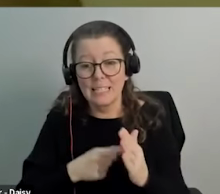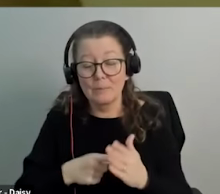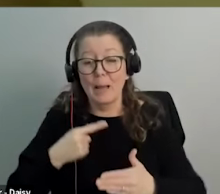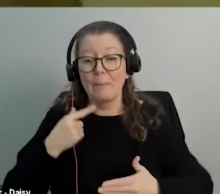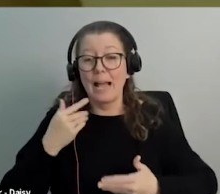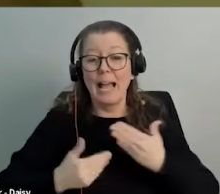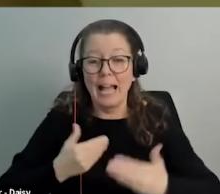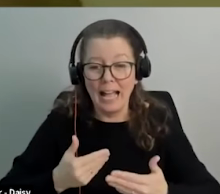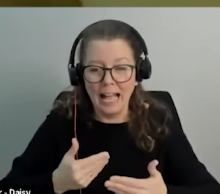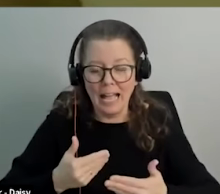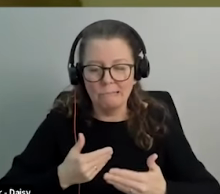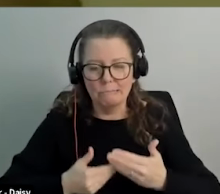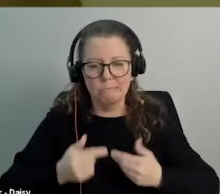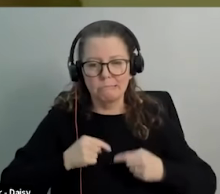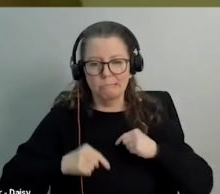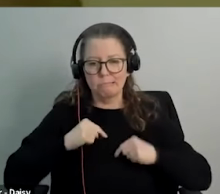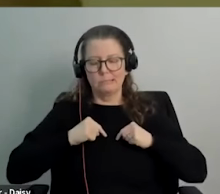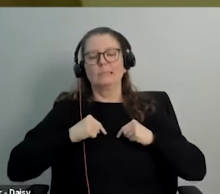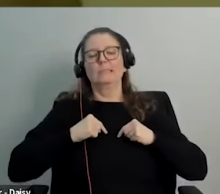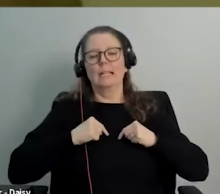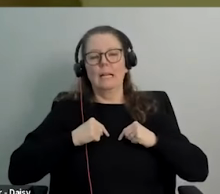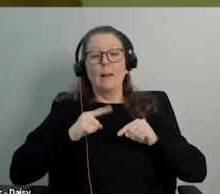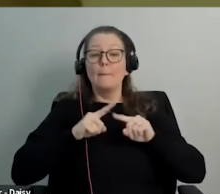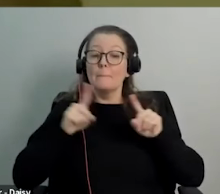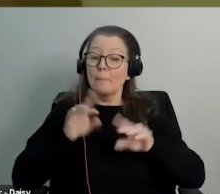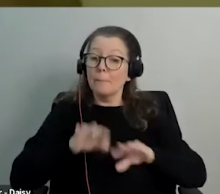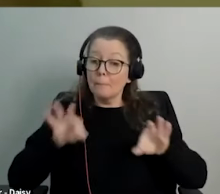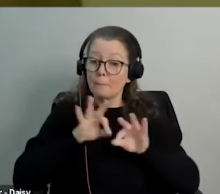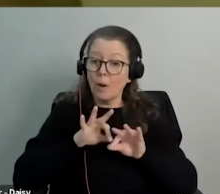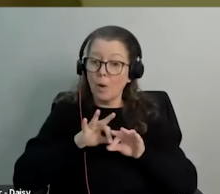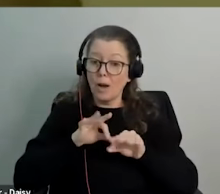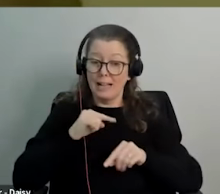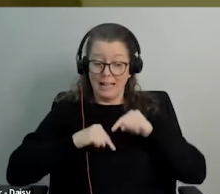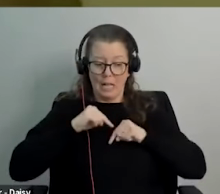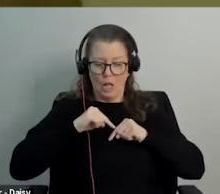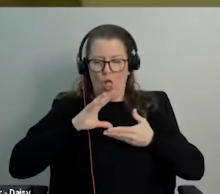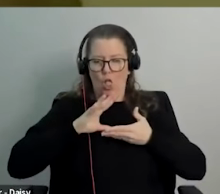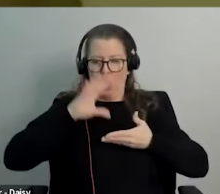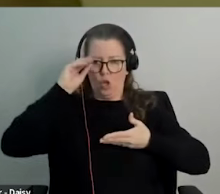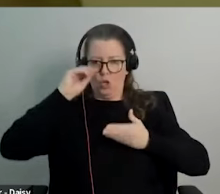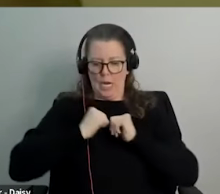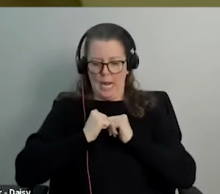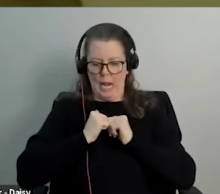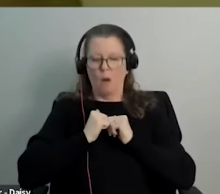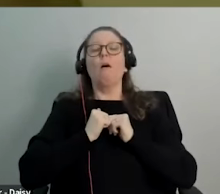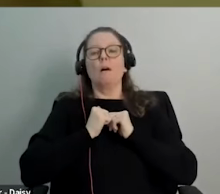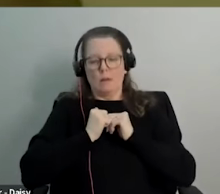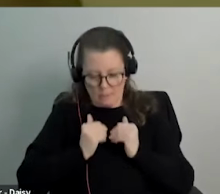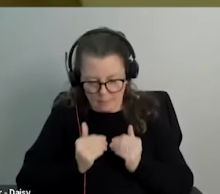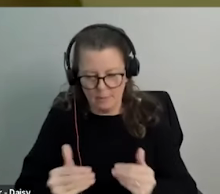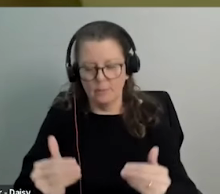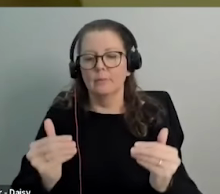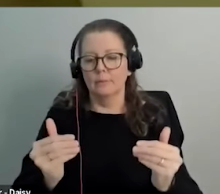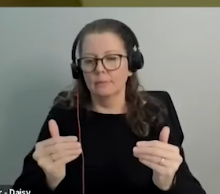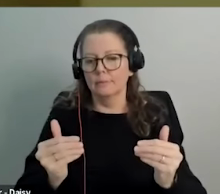It's a matter of how you learn from that to then do even more. And so I'd say, for me,